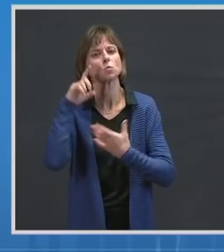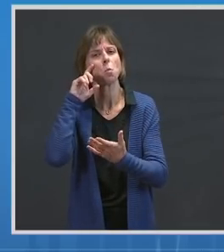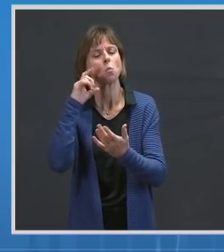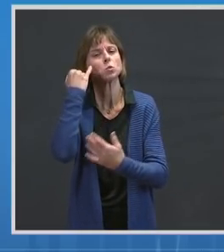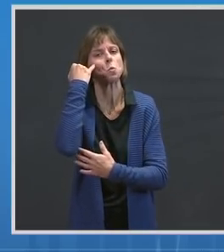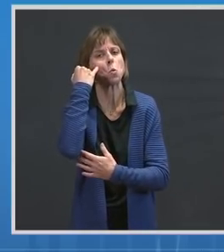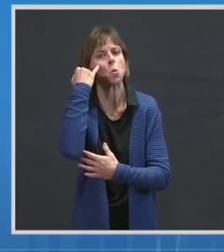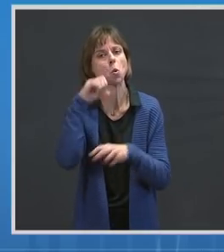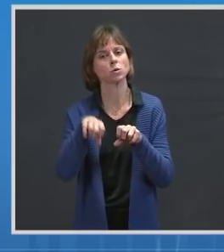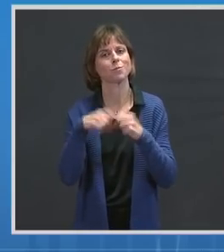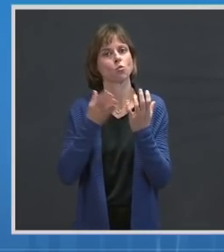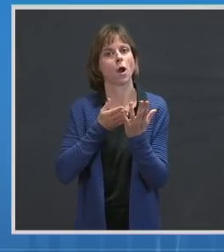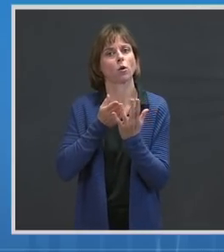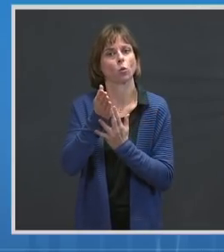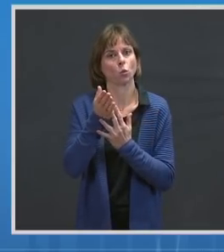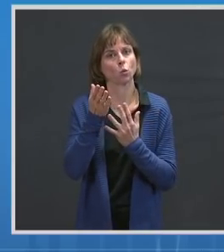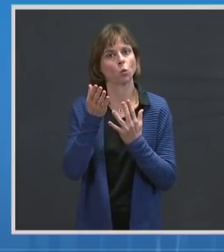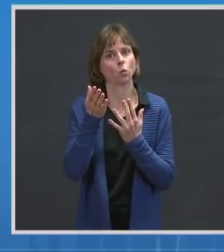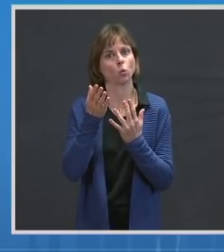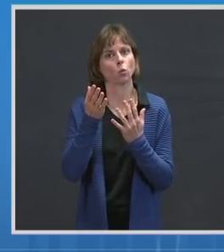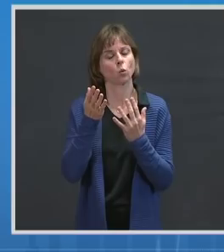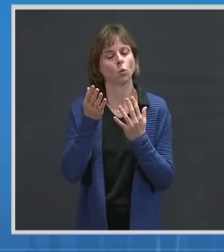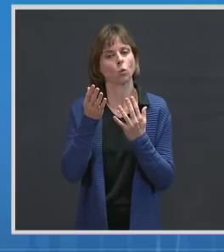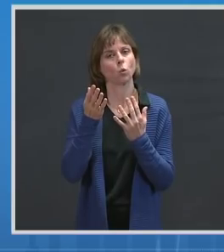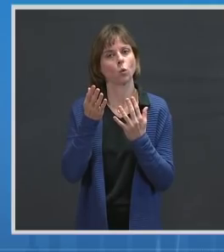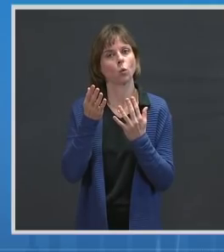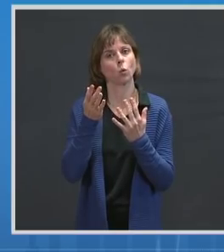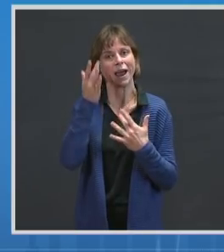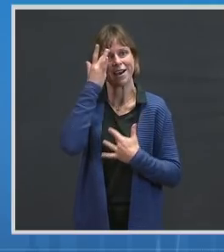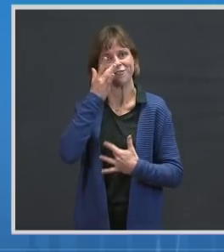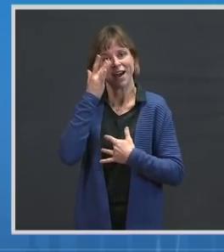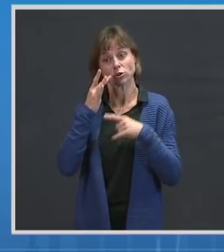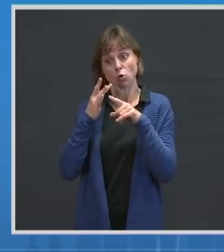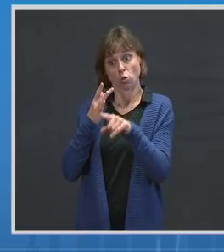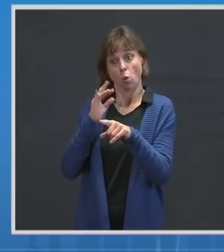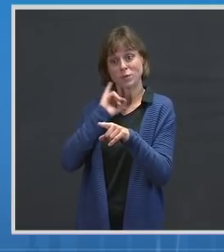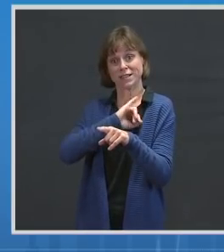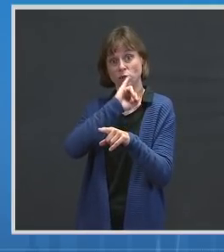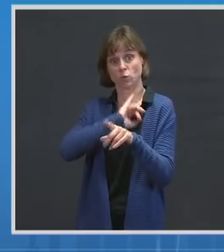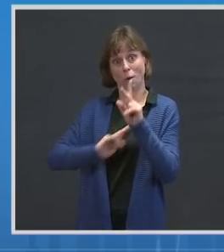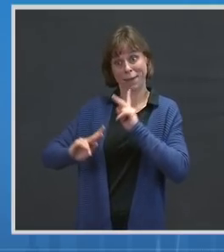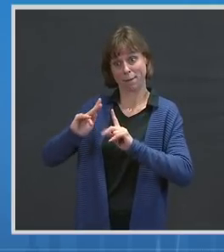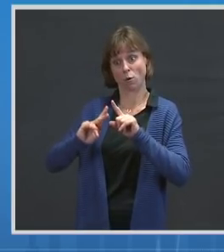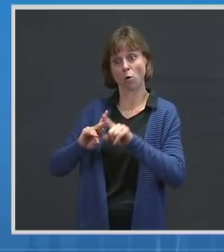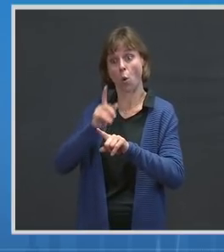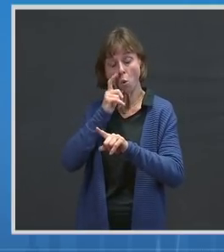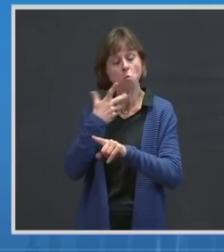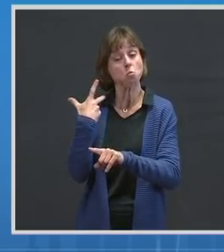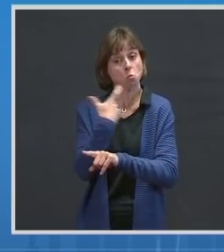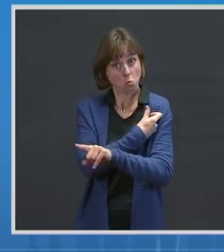in the individuals in Israel who had been vaccinated, compared to infections in individuals who were not,